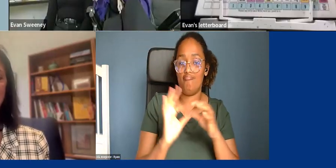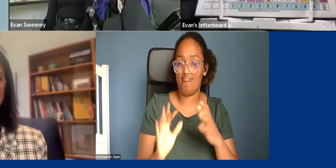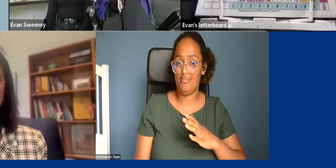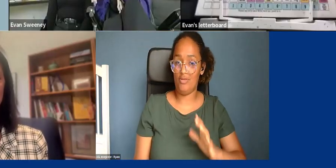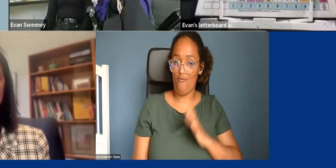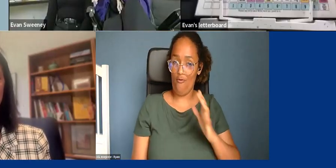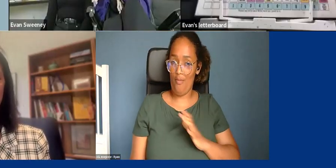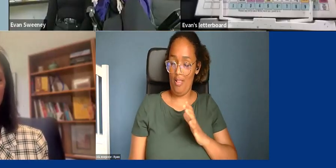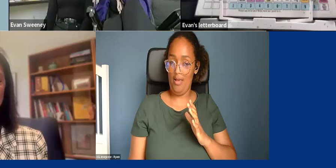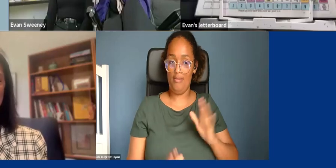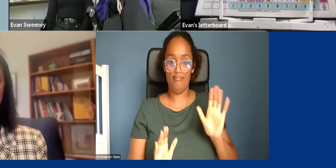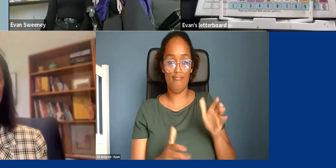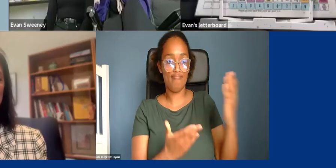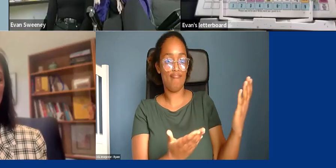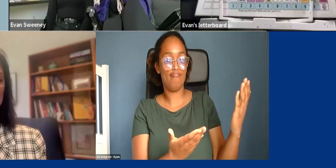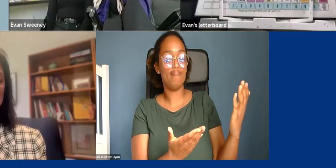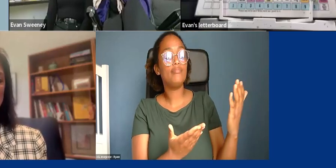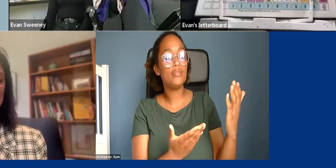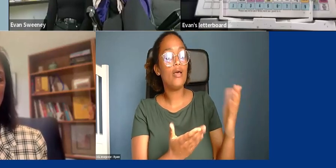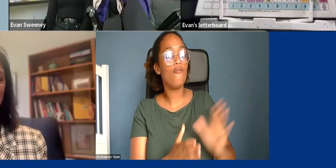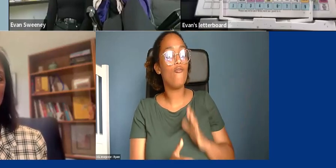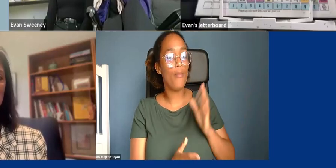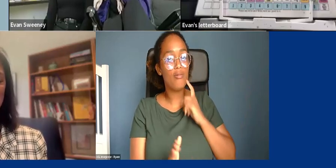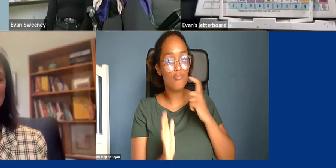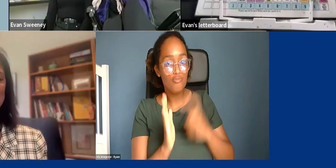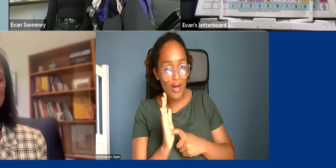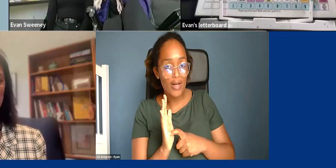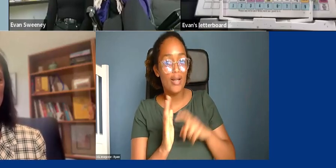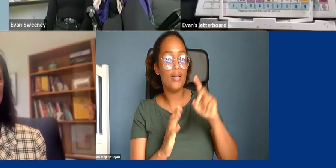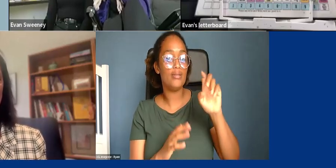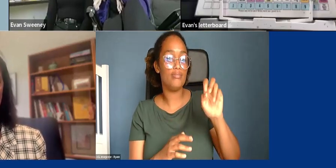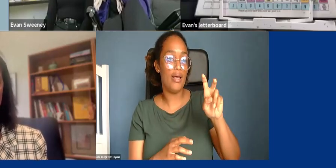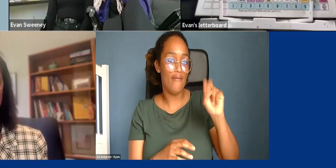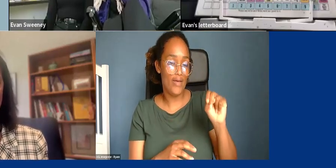Evan as our 2026 Carrie Buck Distinguished Fellow